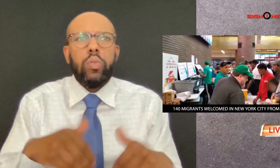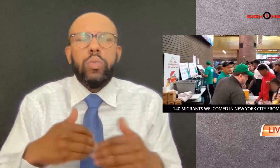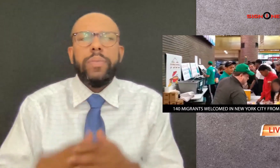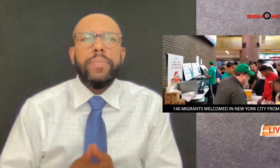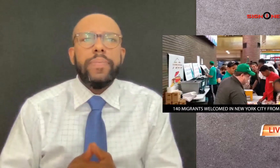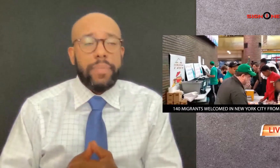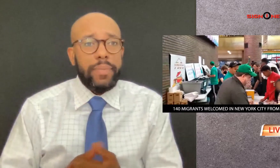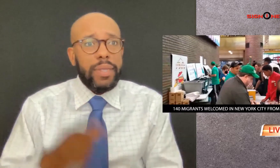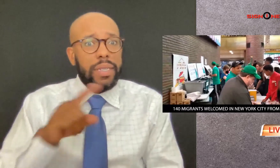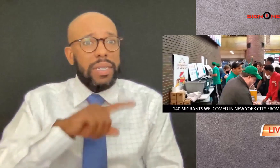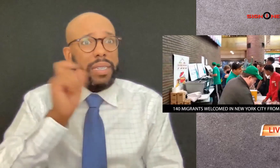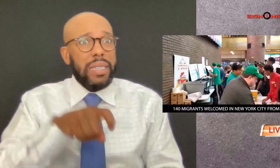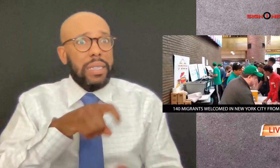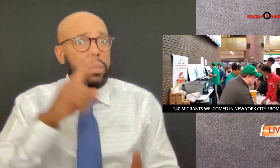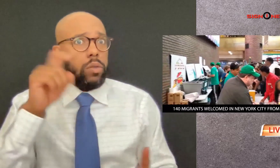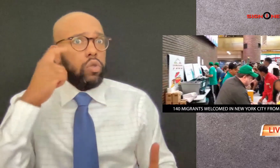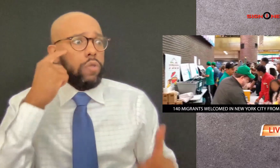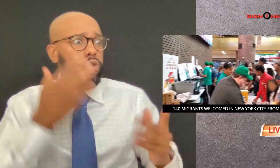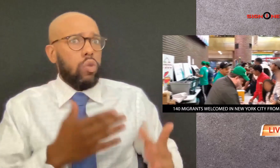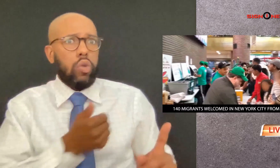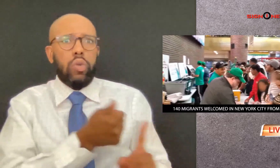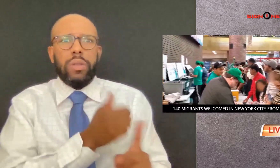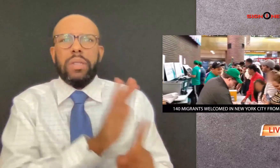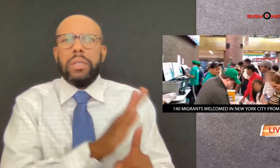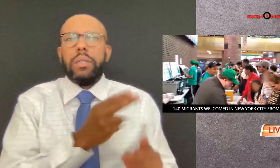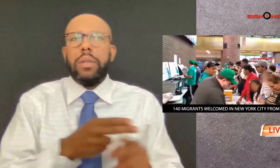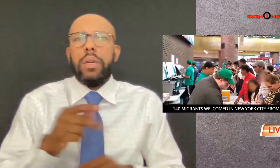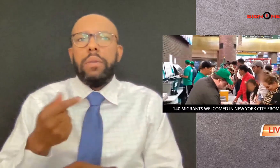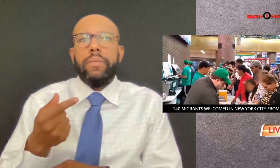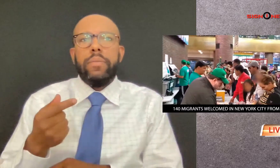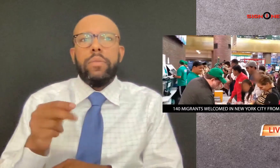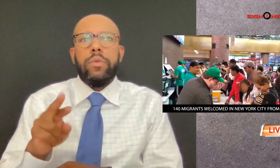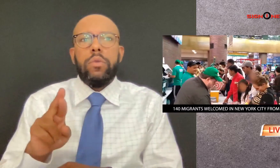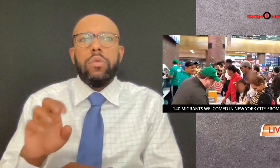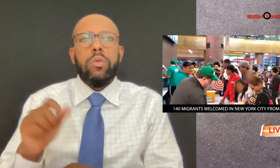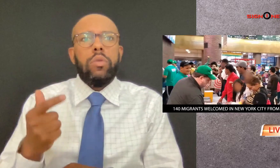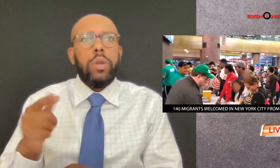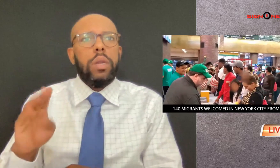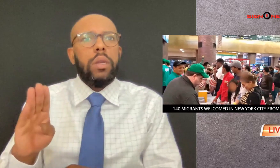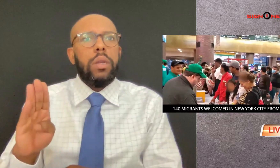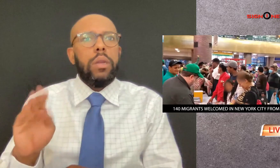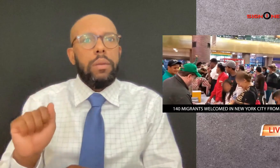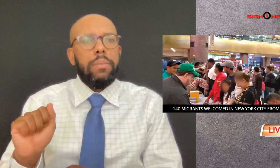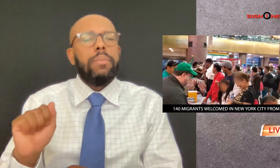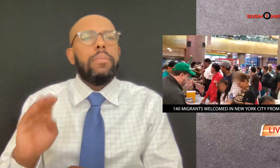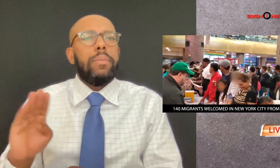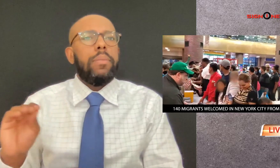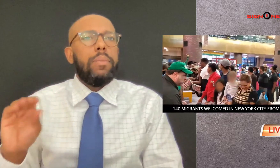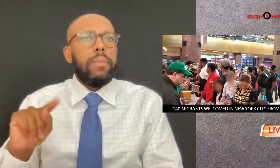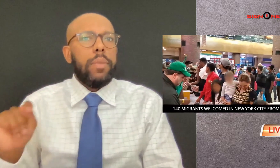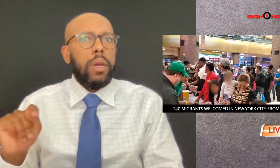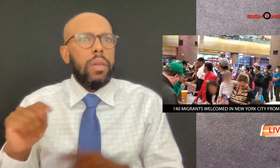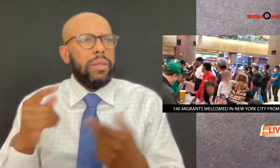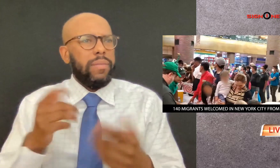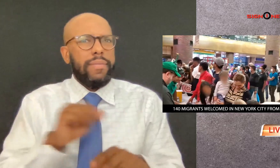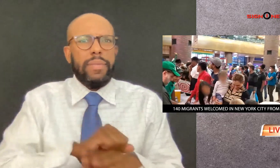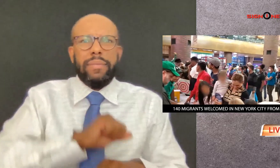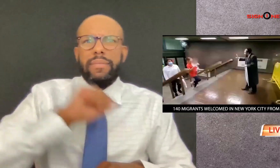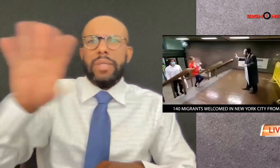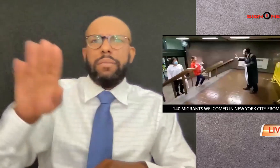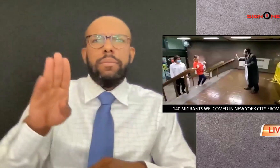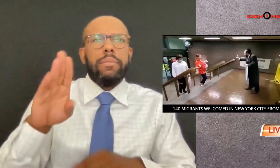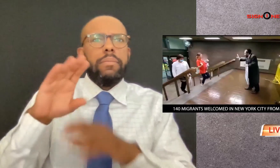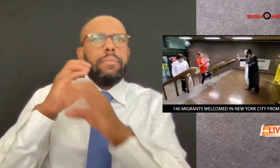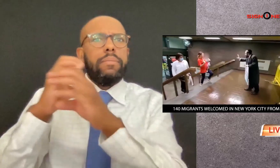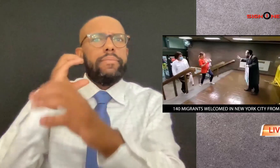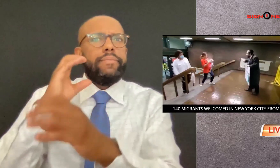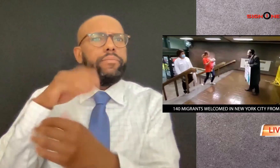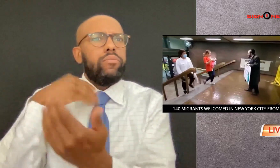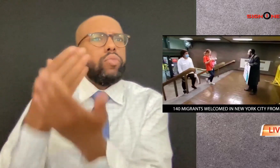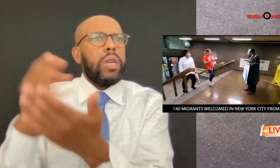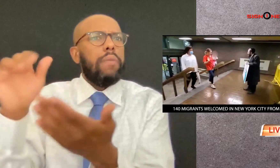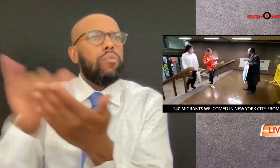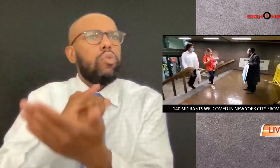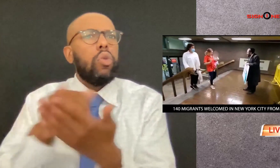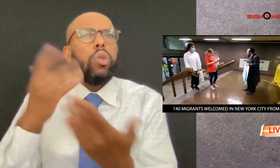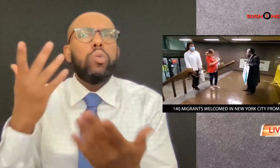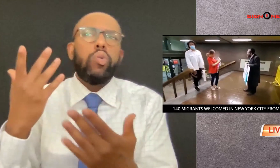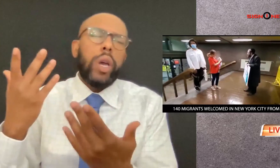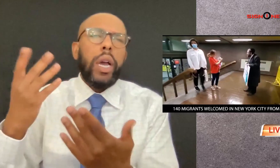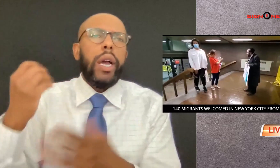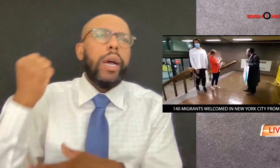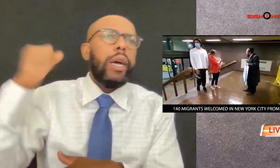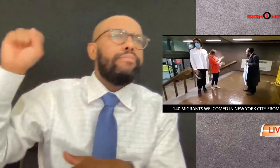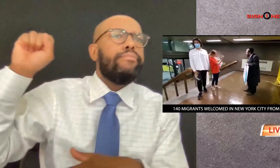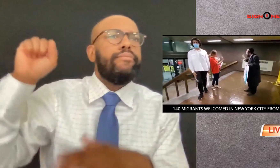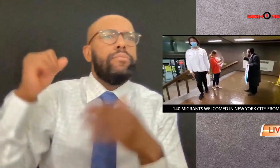months old Texas governor Greg Abbott is sending the